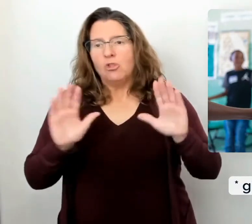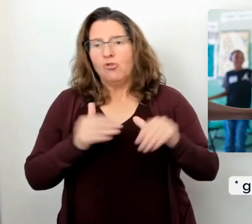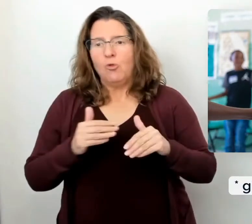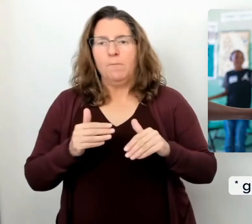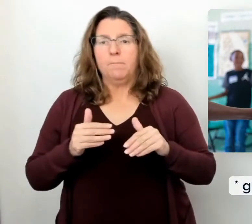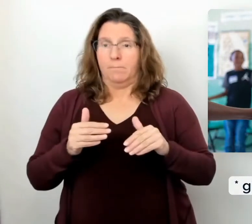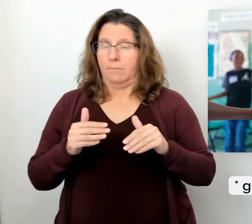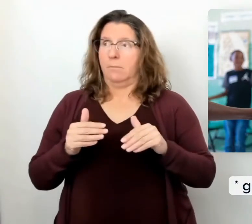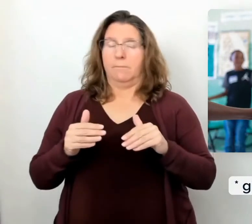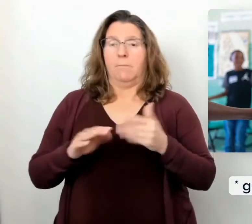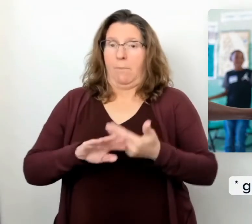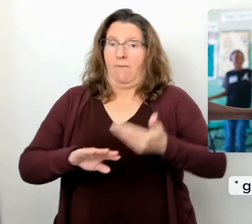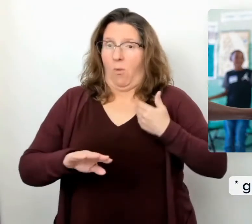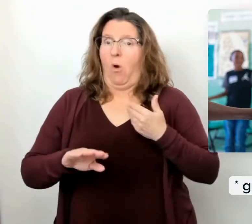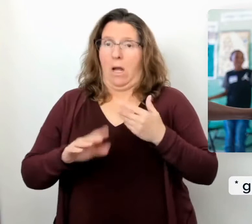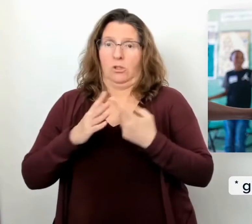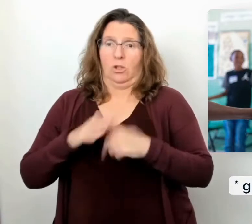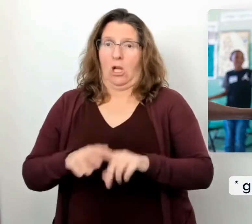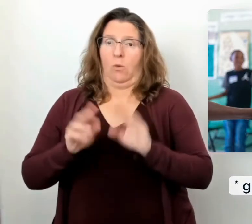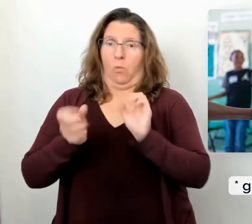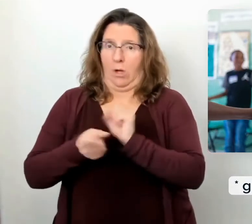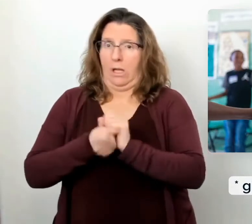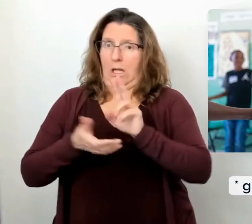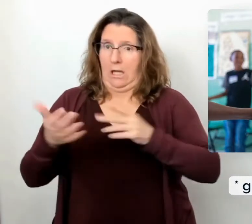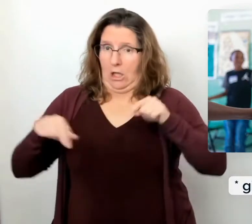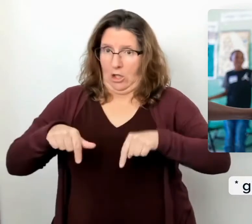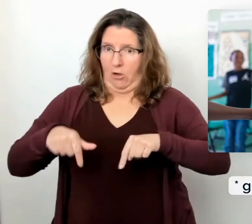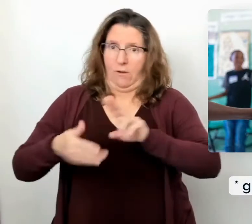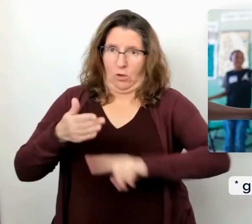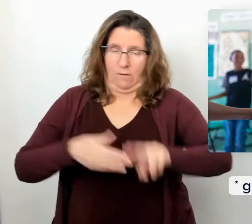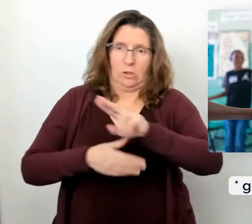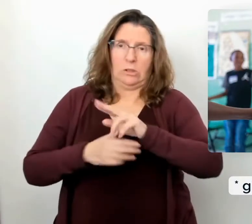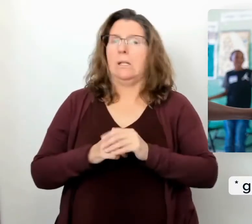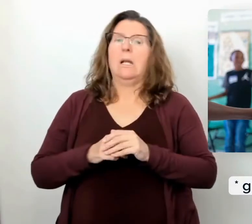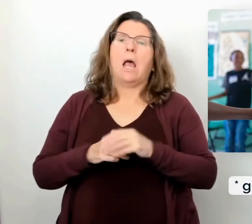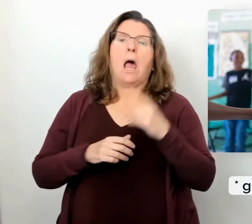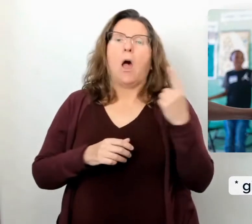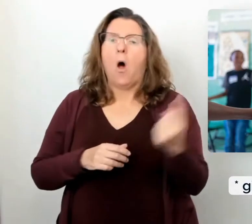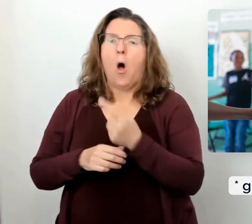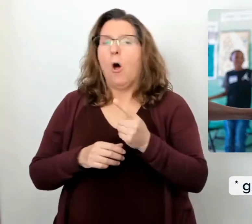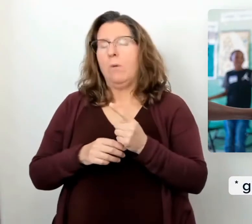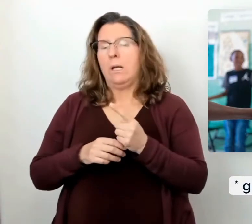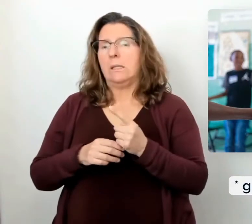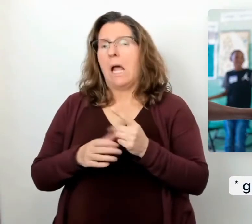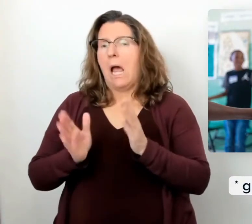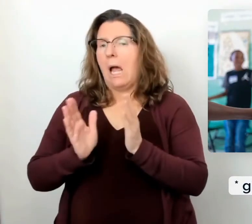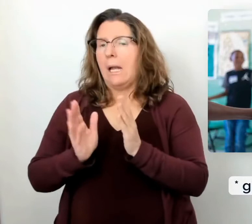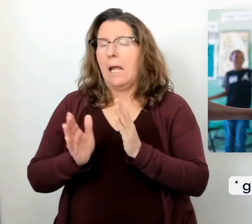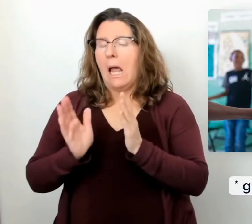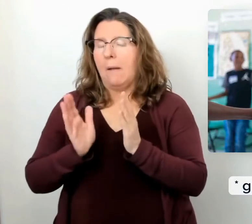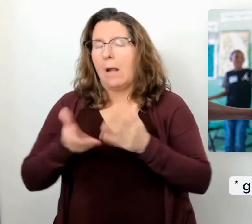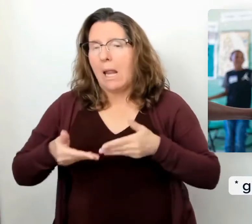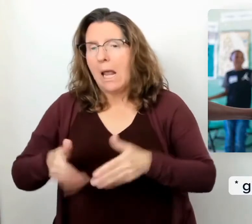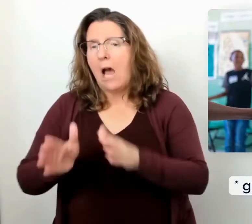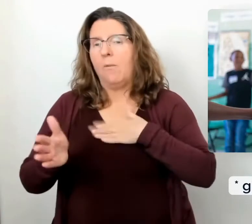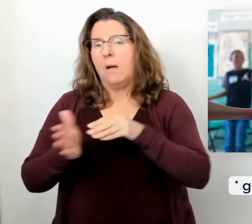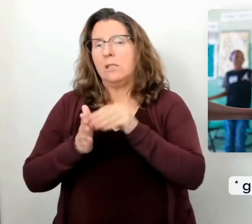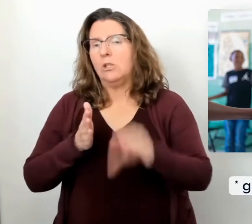Before I started working here at the university, as you know, I was a classroom teacher.